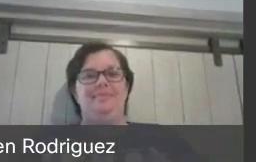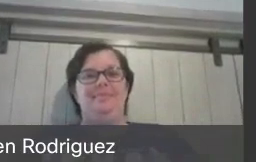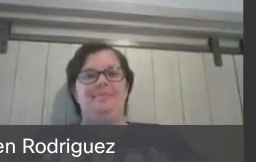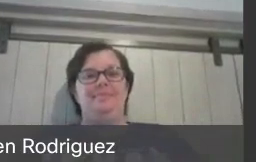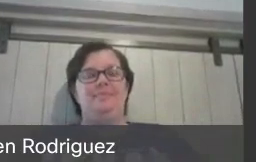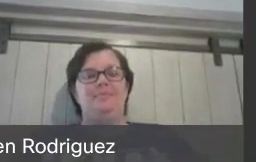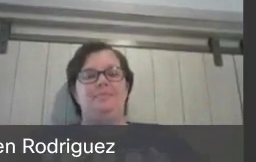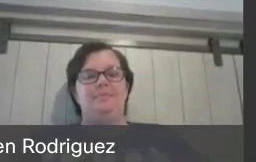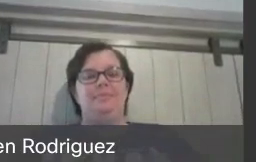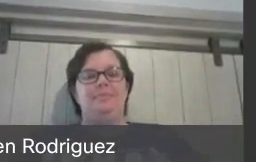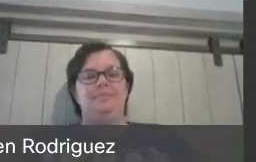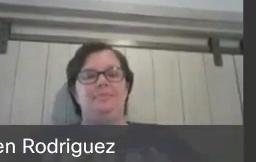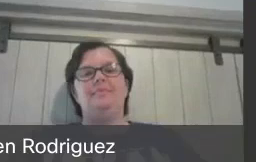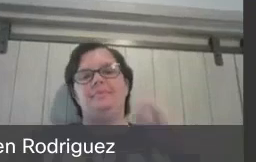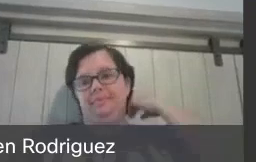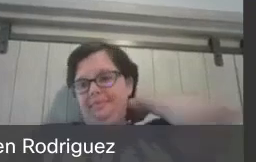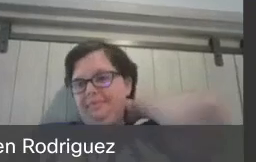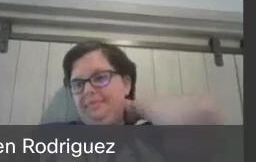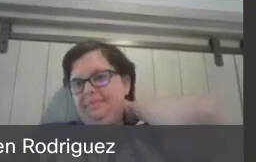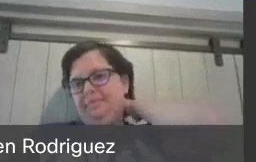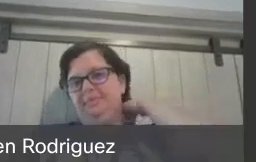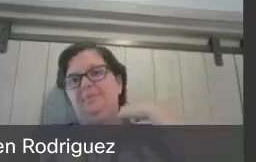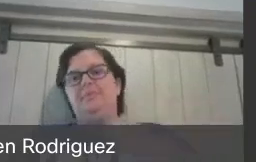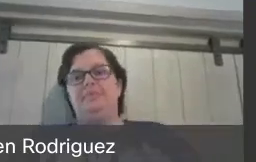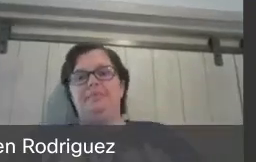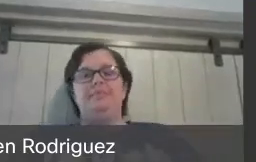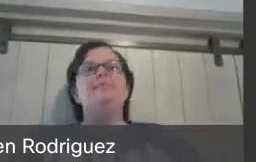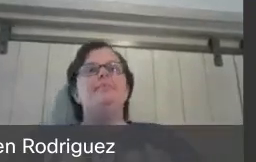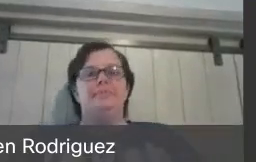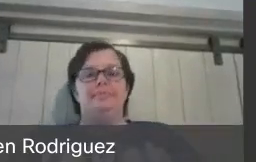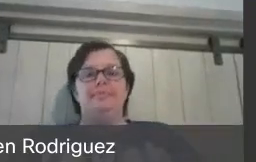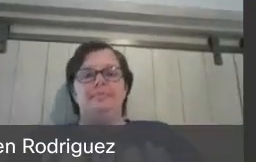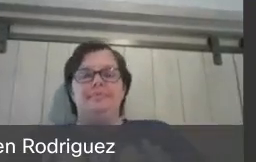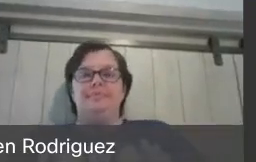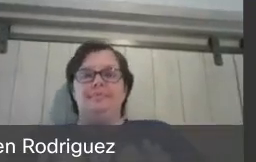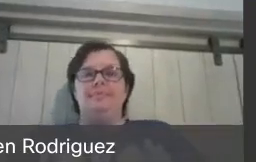Thank you, Lauren and Jennifer for sharing your relationship with writing the MSR.